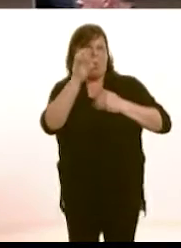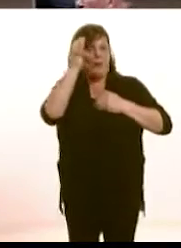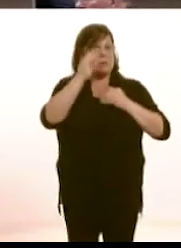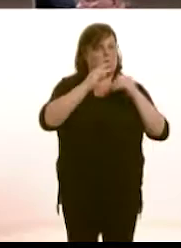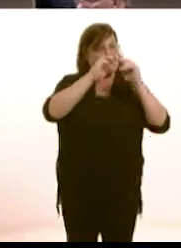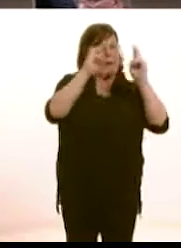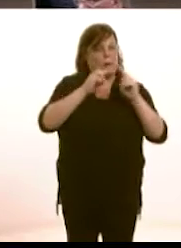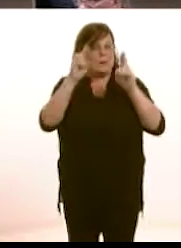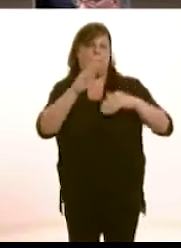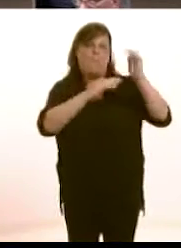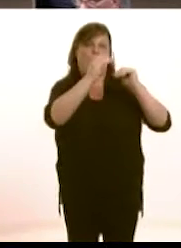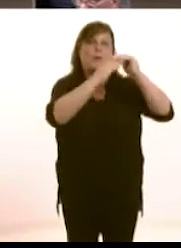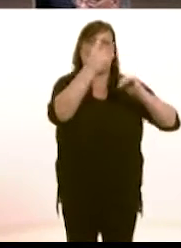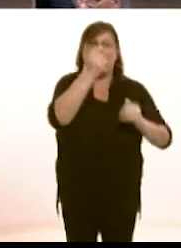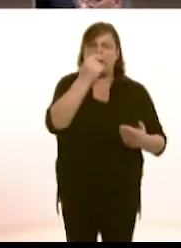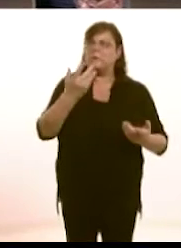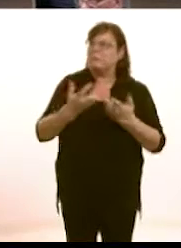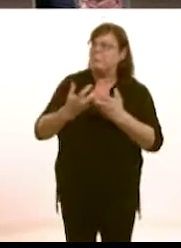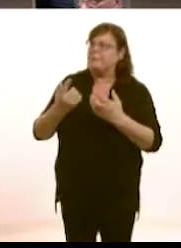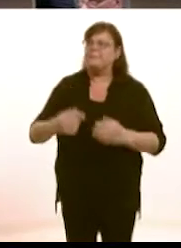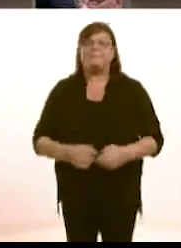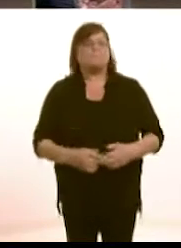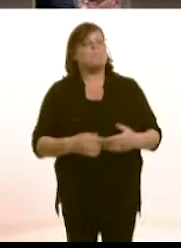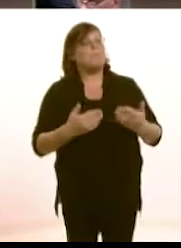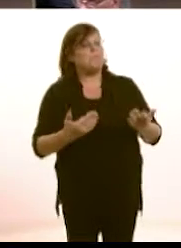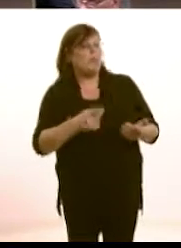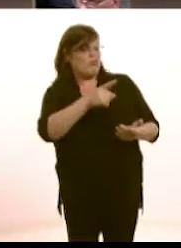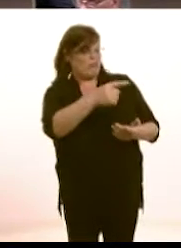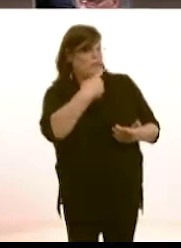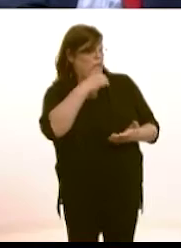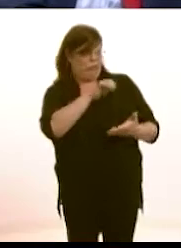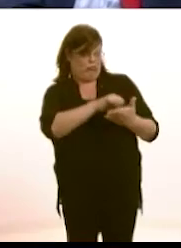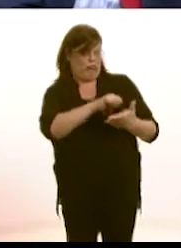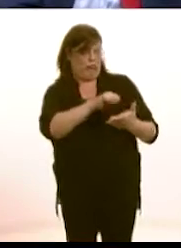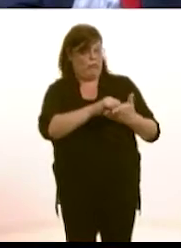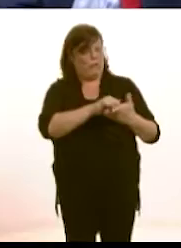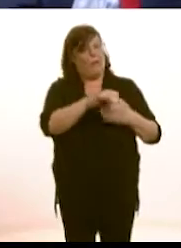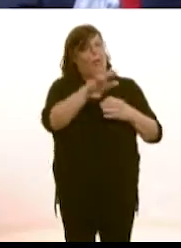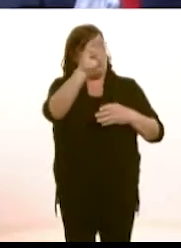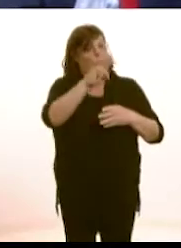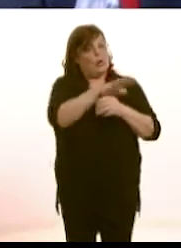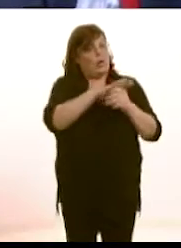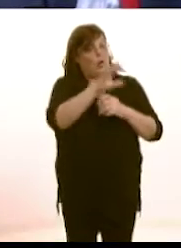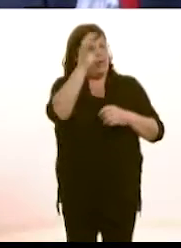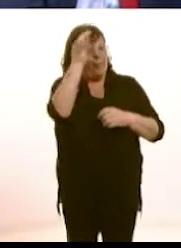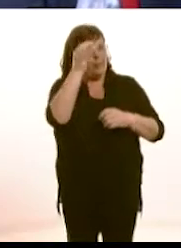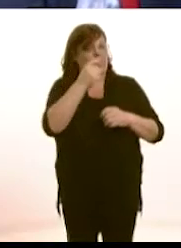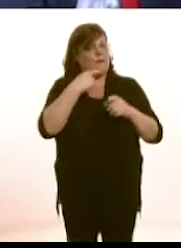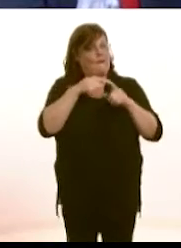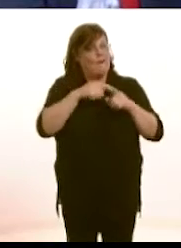Carwyn Jones: Whilst the Member is right to point out that Welsh local authorities are free in terms of the old housing revenue account subsidy system, there is neverthless a cap